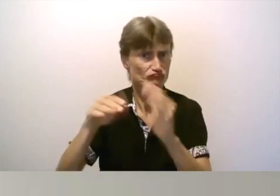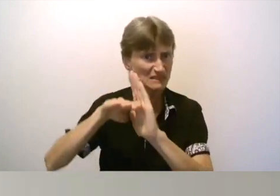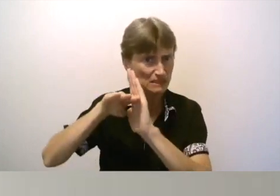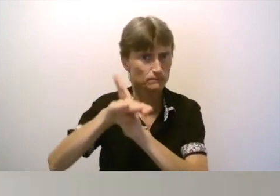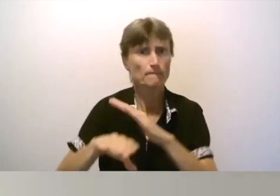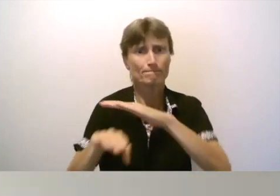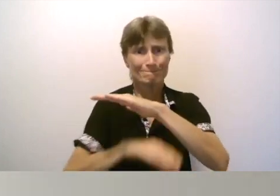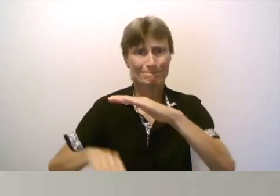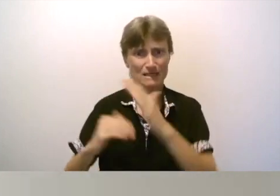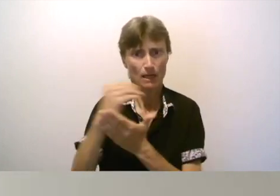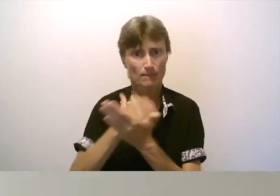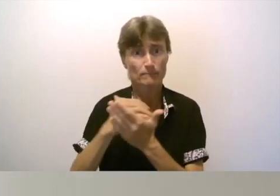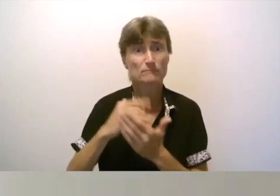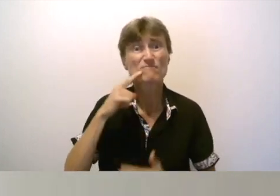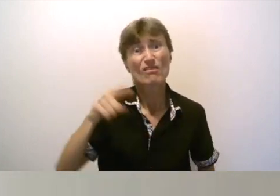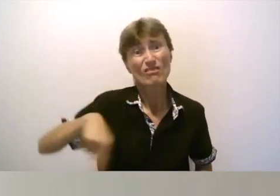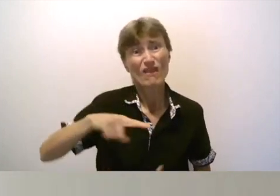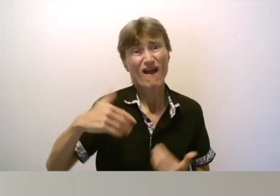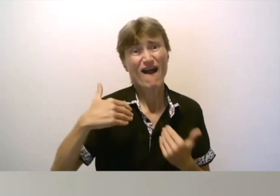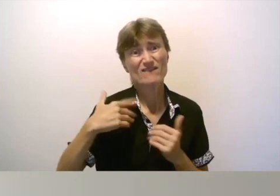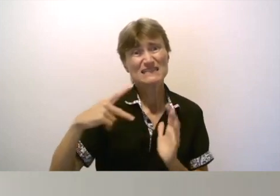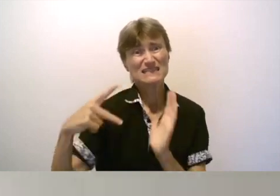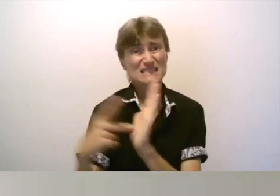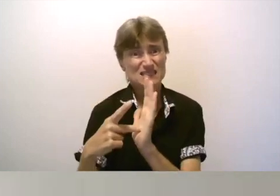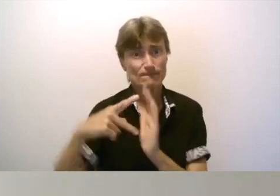they they will have individual works and then sky lewis will take this